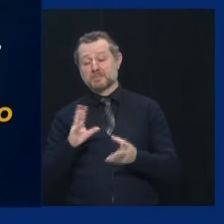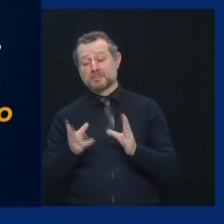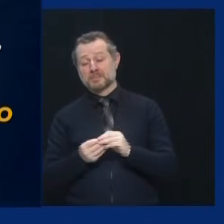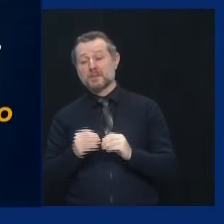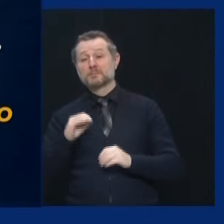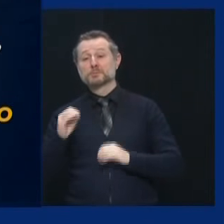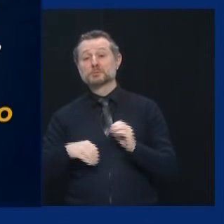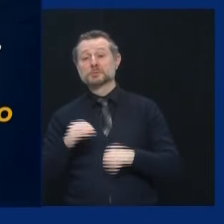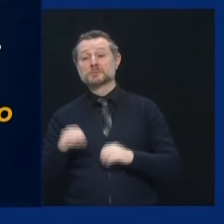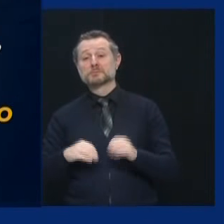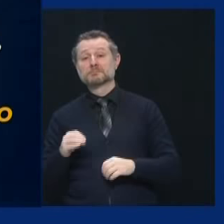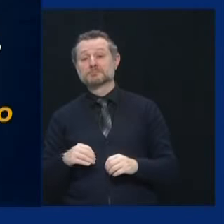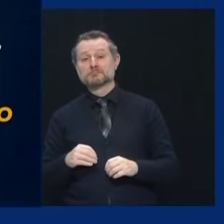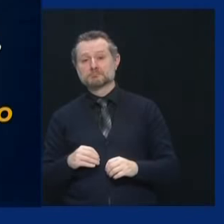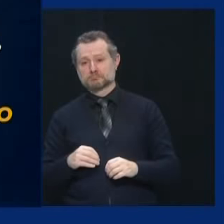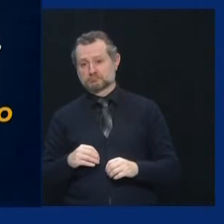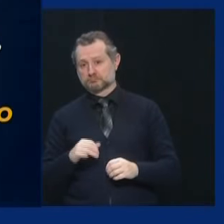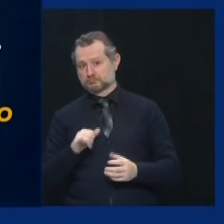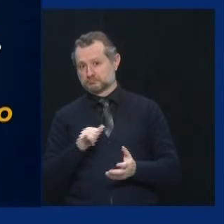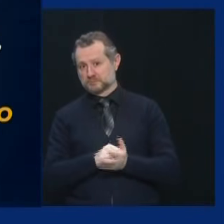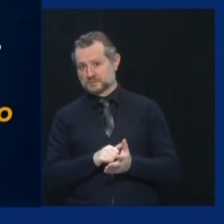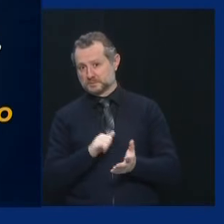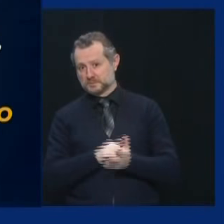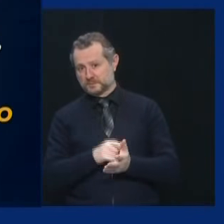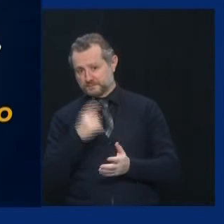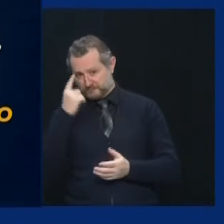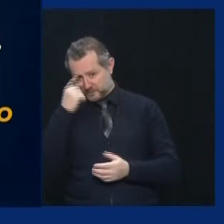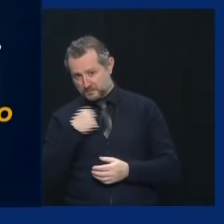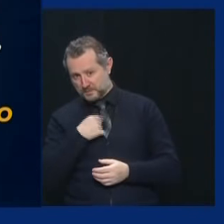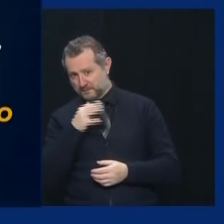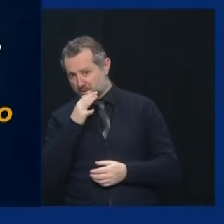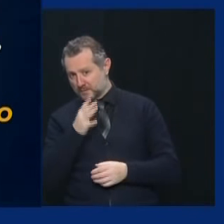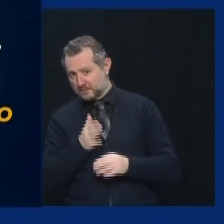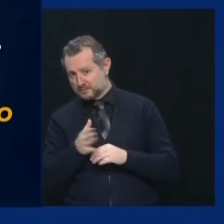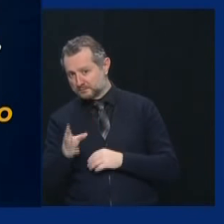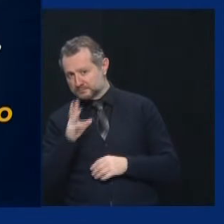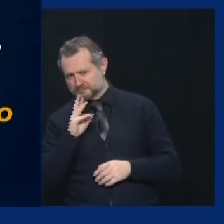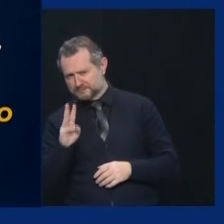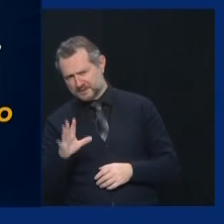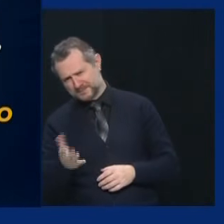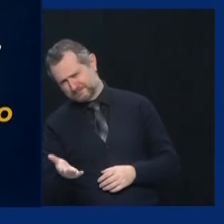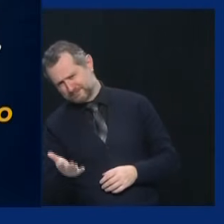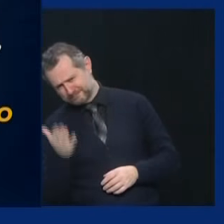FACTS. THIS IS NOT A MOTION, NOT ANECDOTAL. FOLLOW THE FACTS.